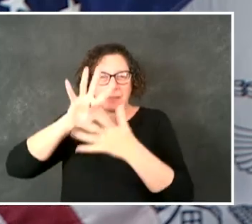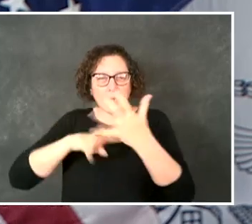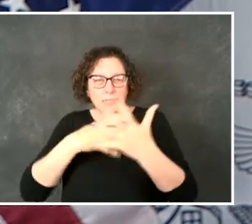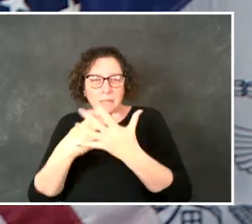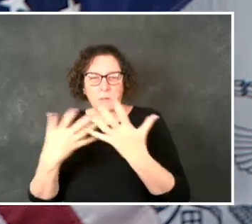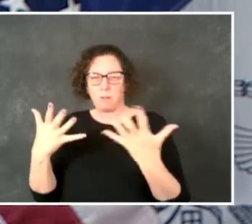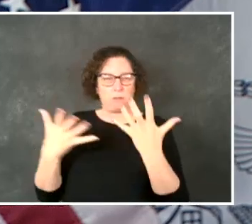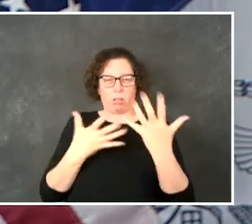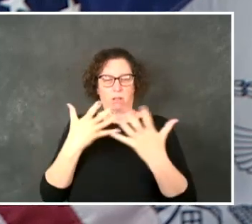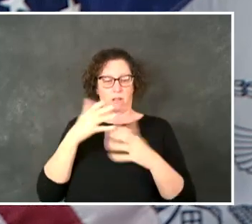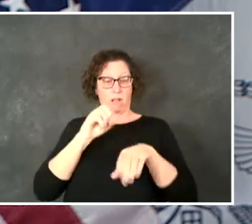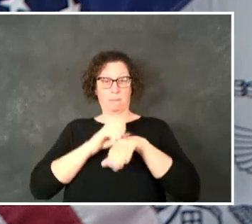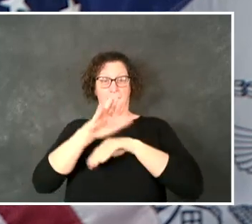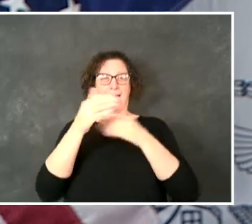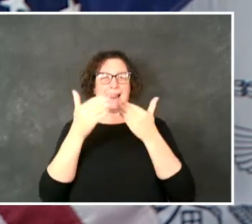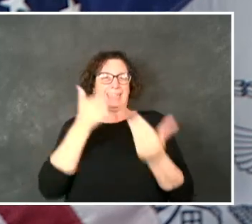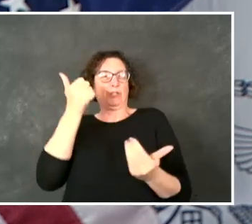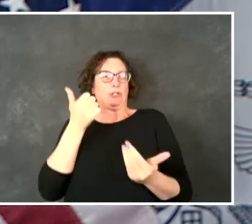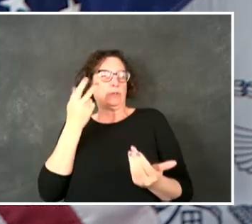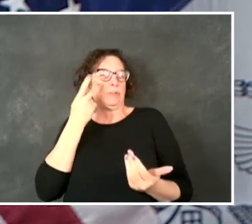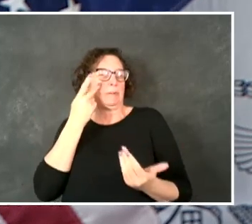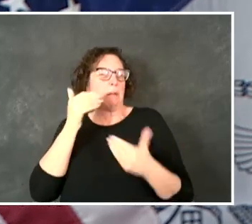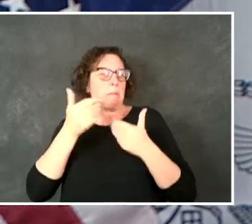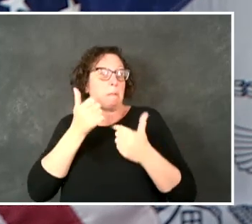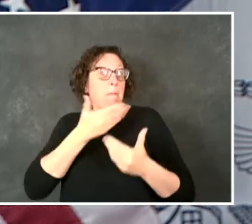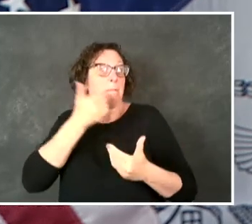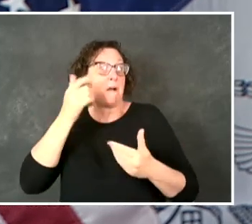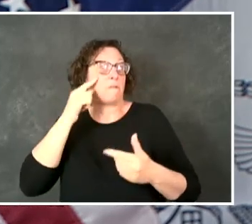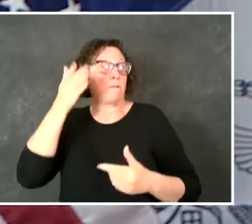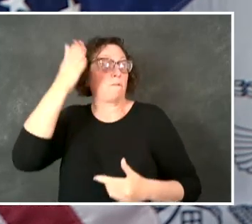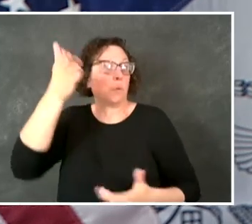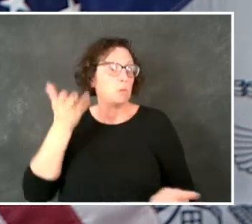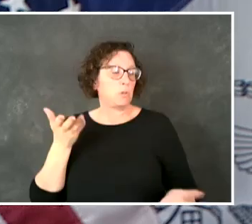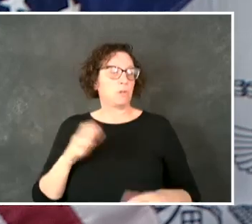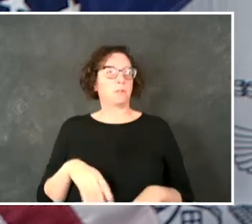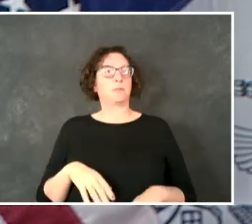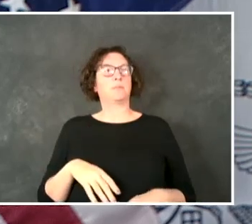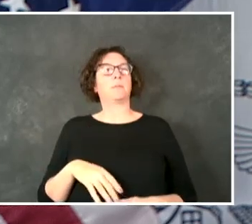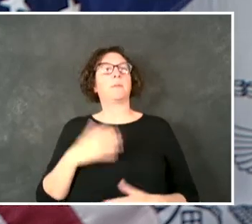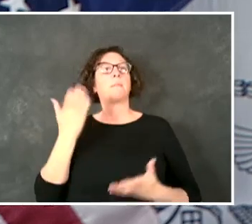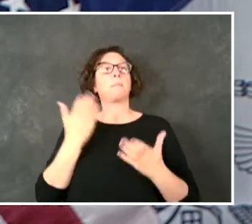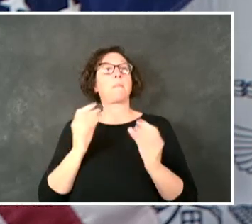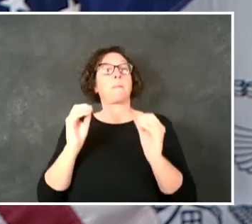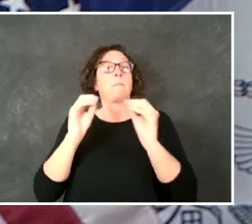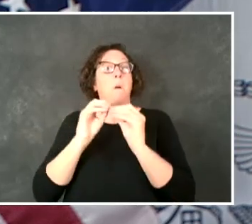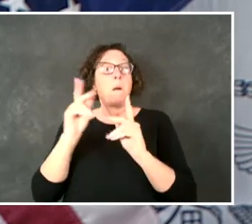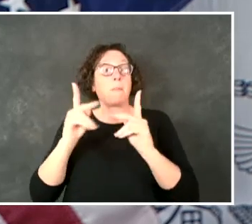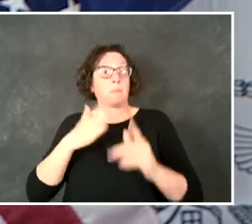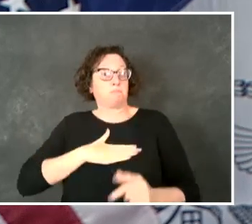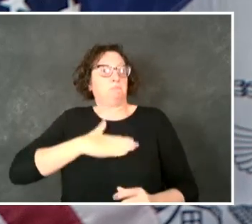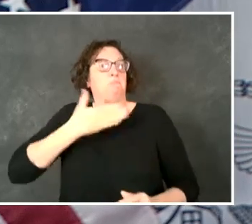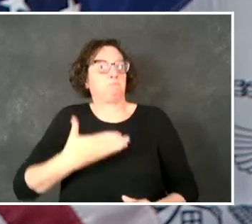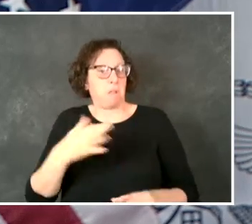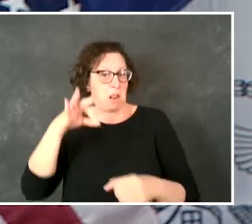PEOPLE TO VOTE. SO I'M VERY HAPPY THAT APPROACH IS BEING USED HERE. I THINK WE COULD